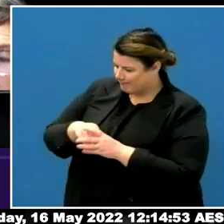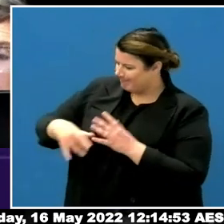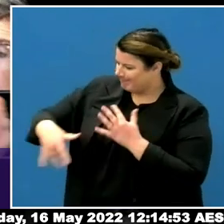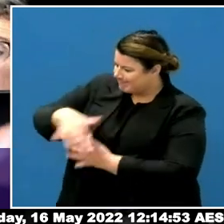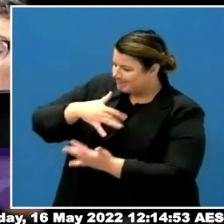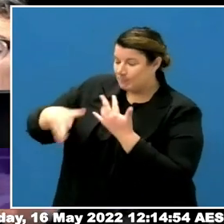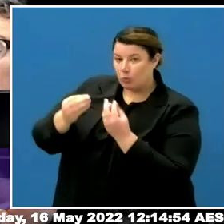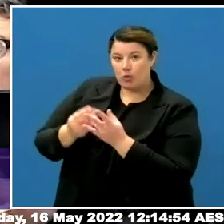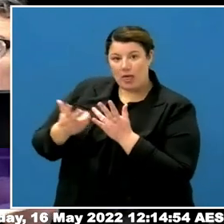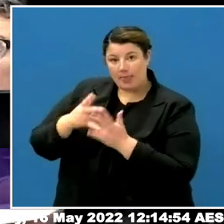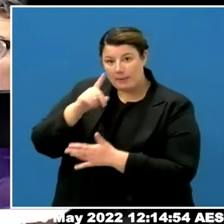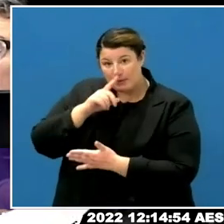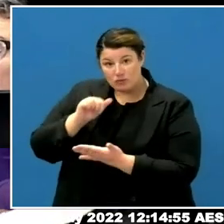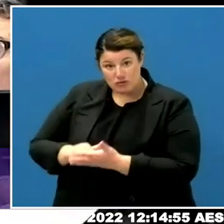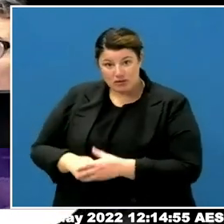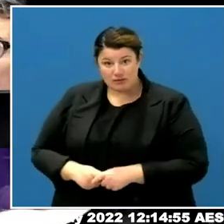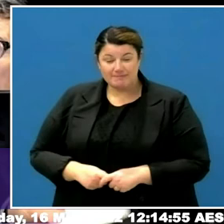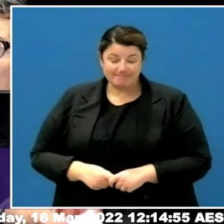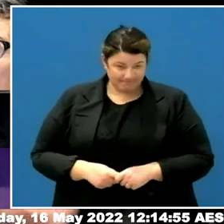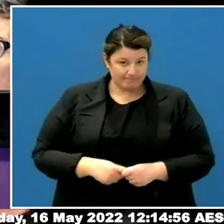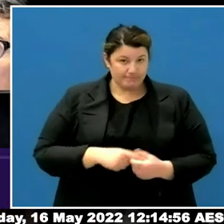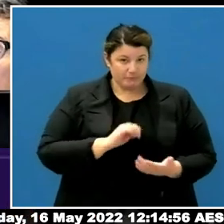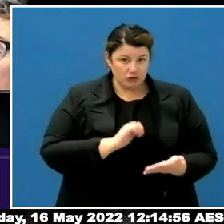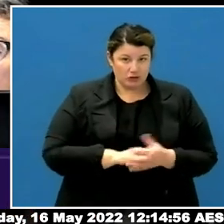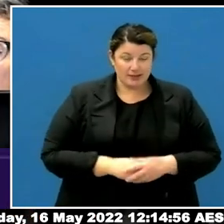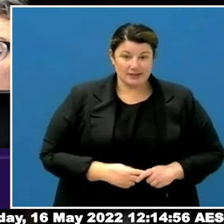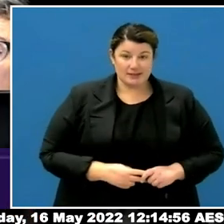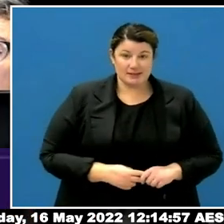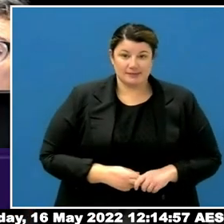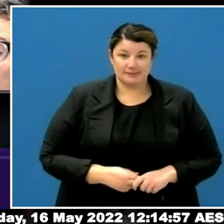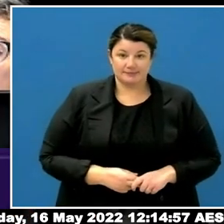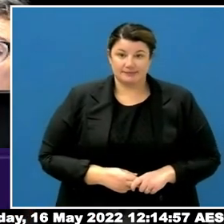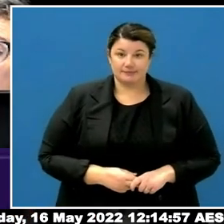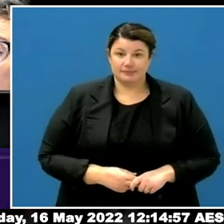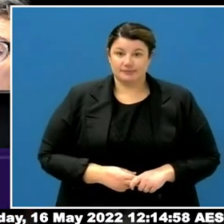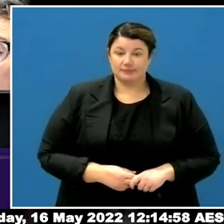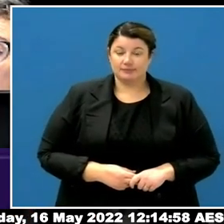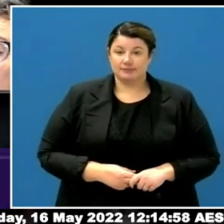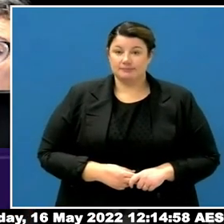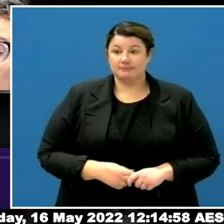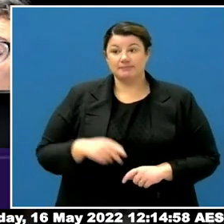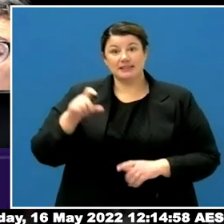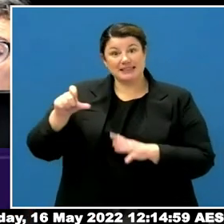Yes. Did Mr Herald, the CEO respond to that email?